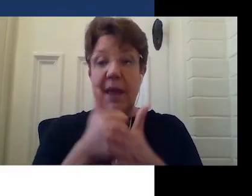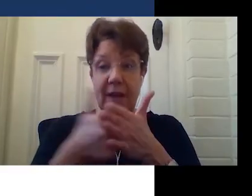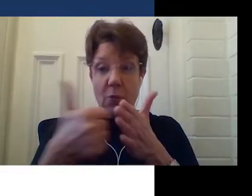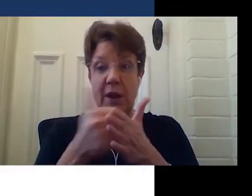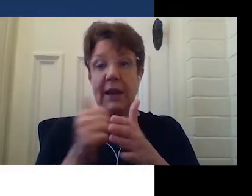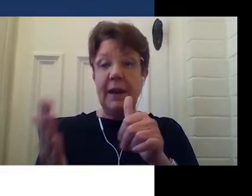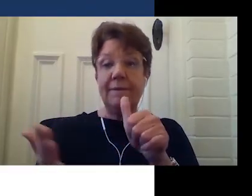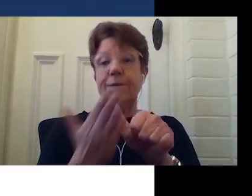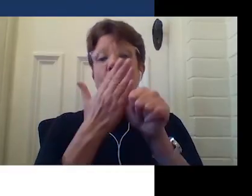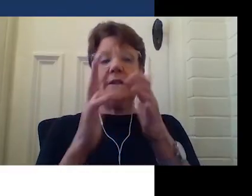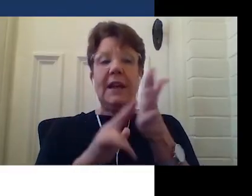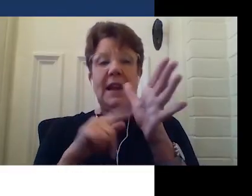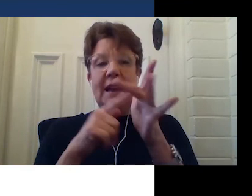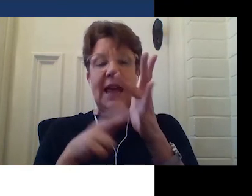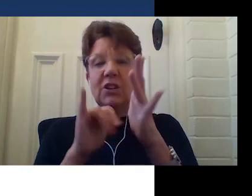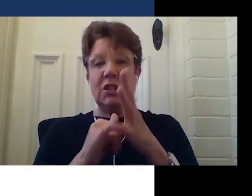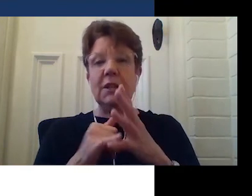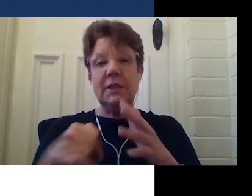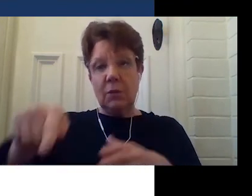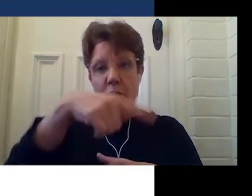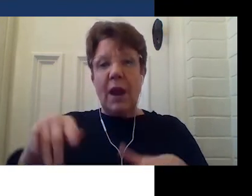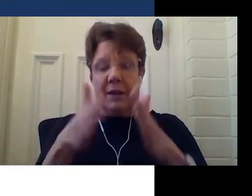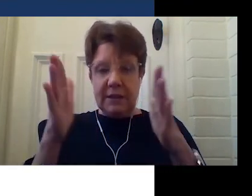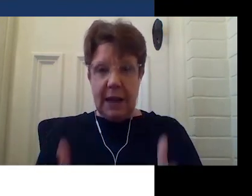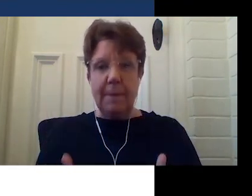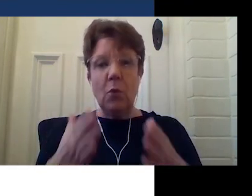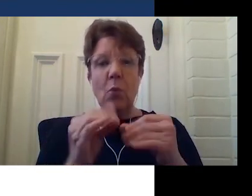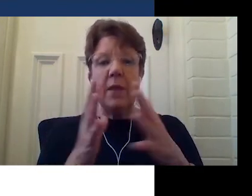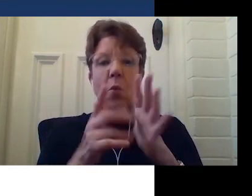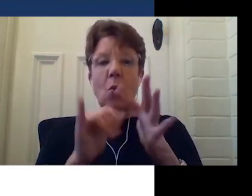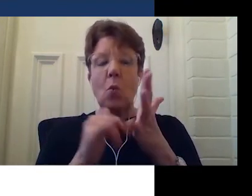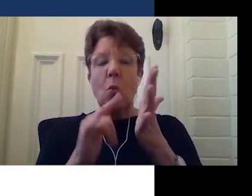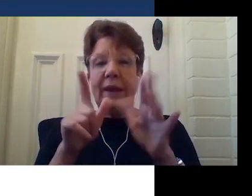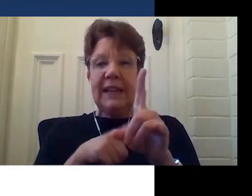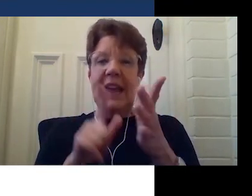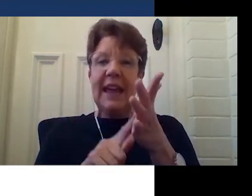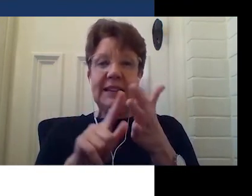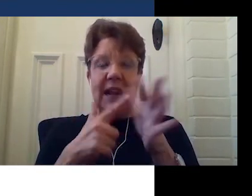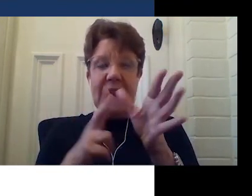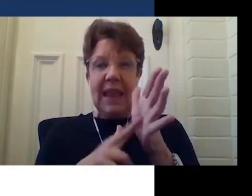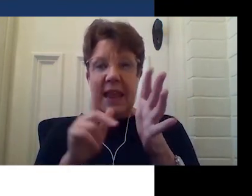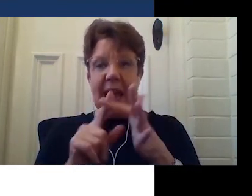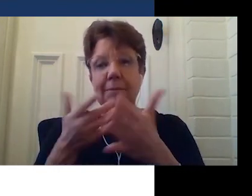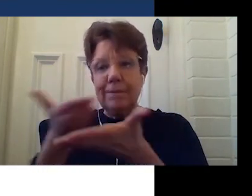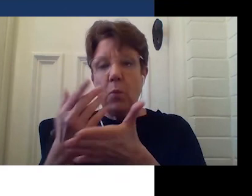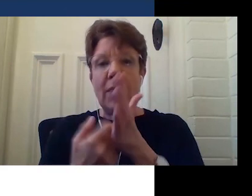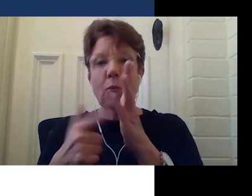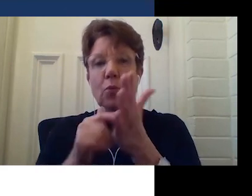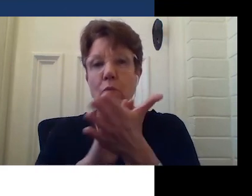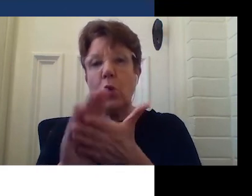roundtable with Wesley Enoch and Lee-Ann Buckskin about the First